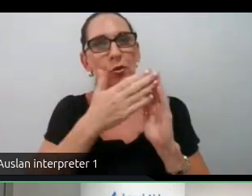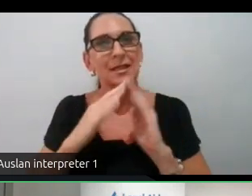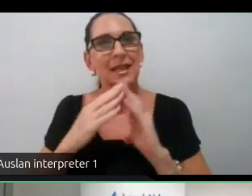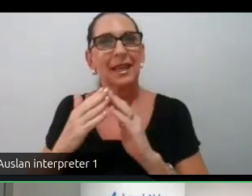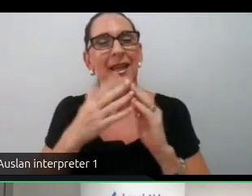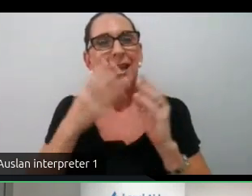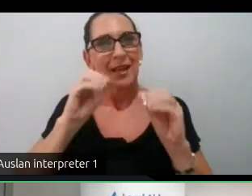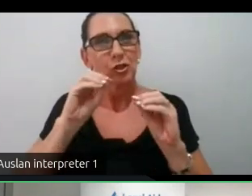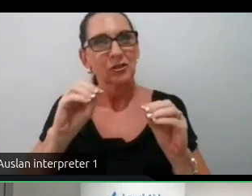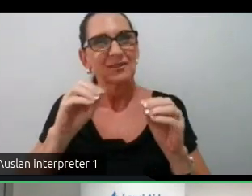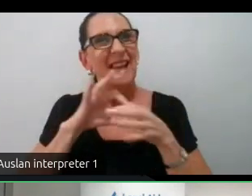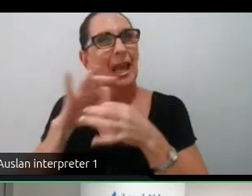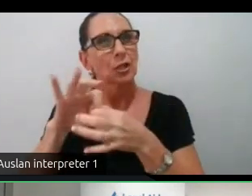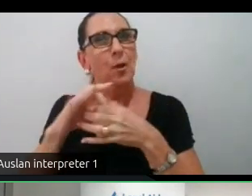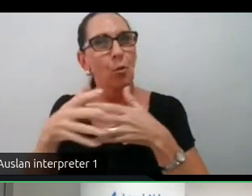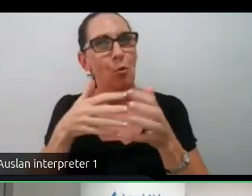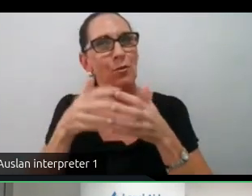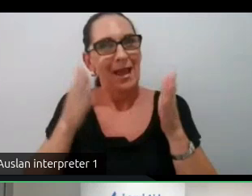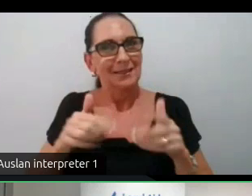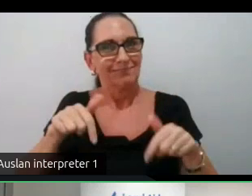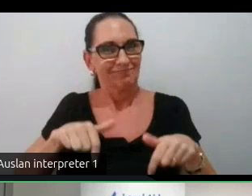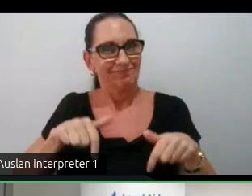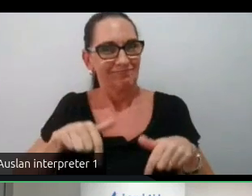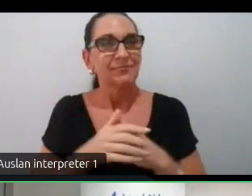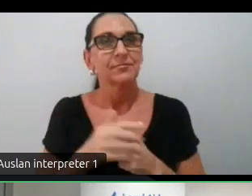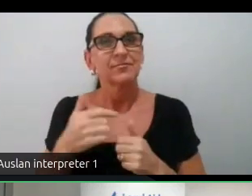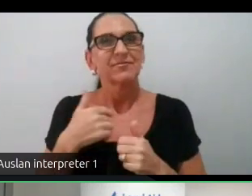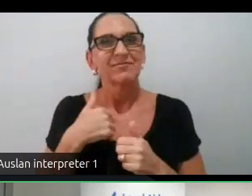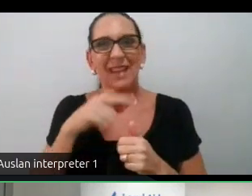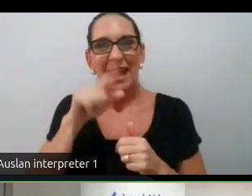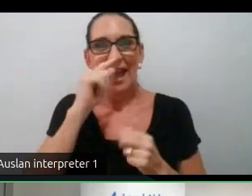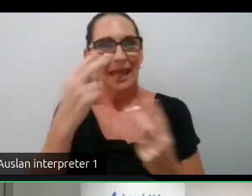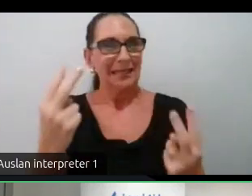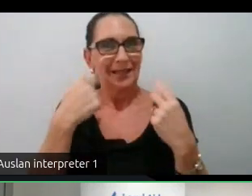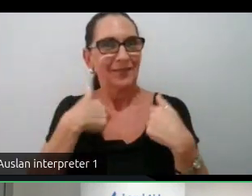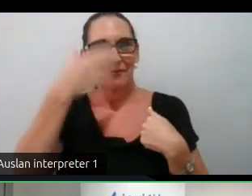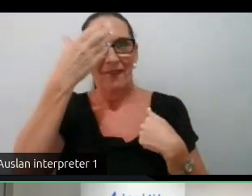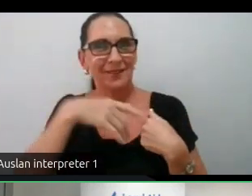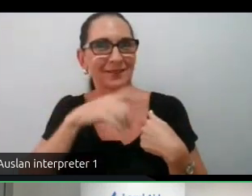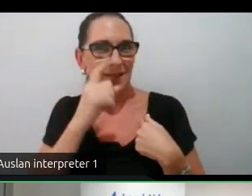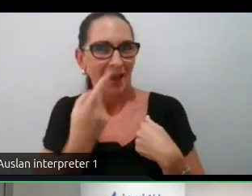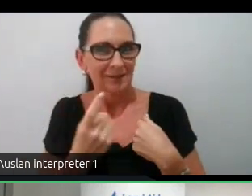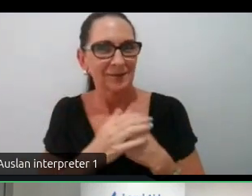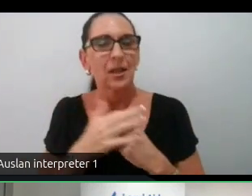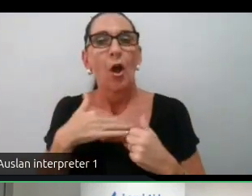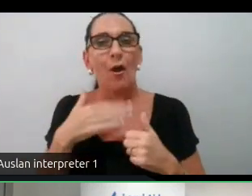education and engagement coordinator here at Legal Aid. Apologies for being off screen. Um I'll just